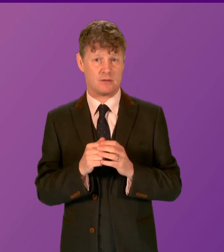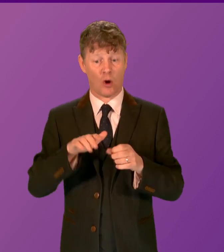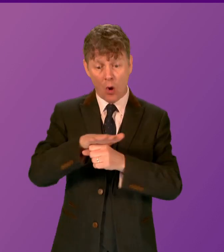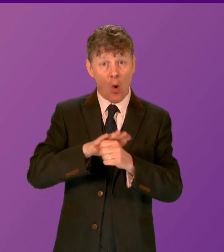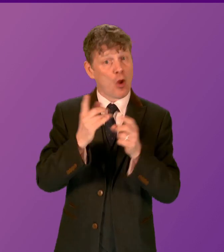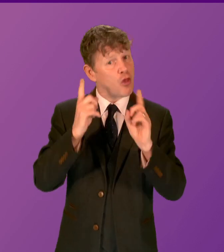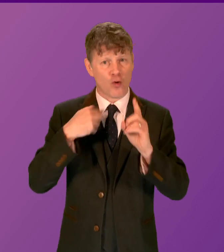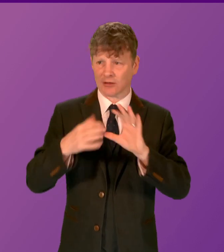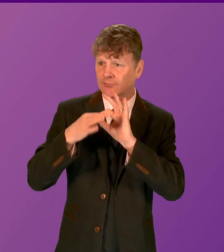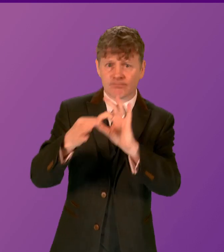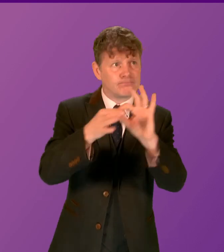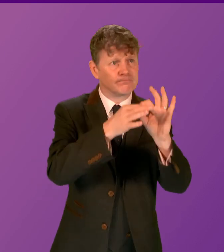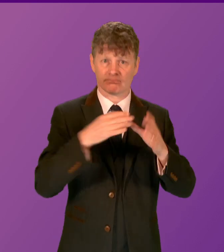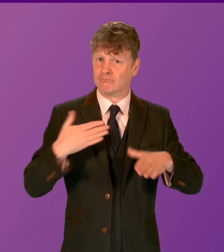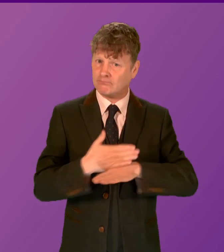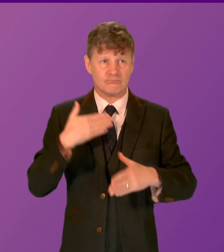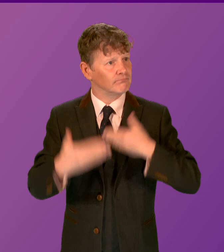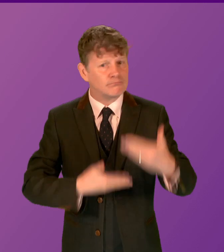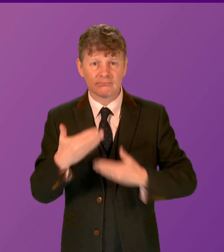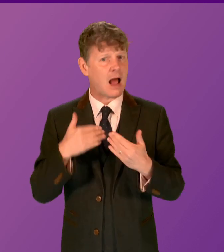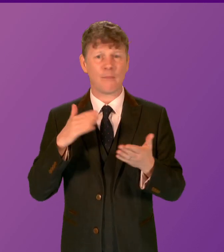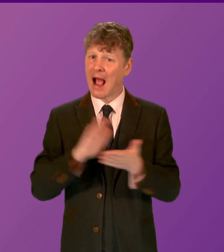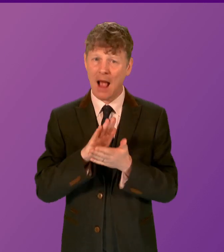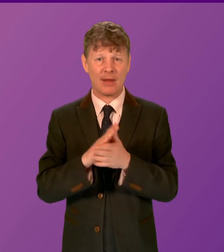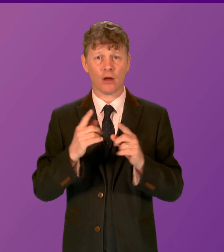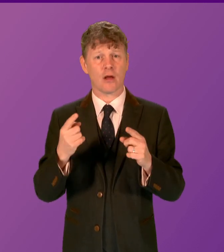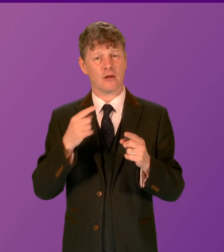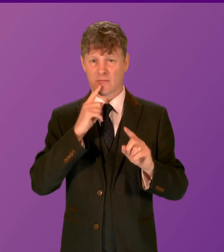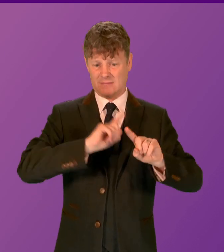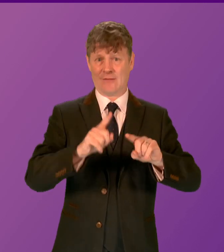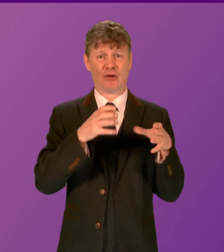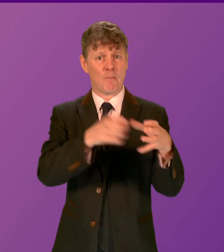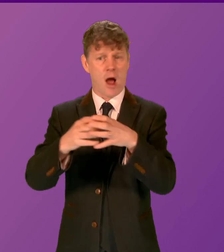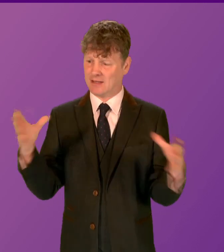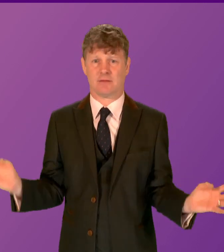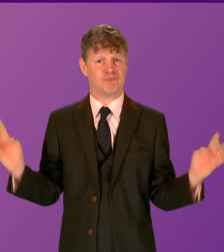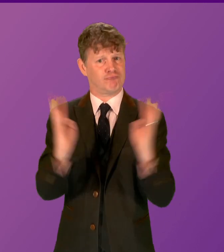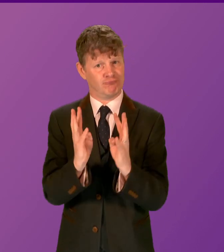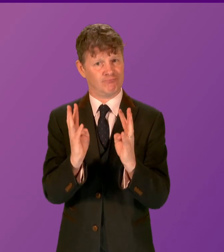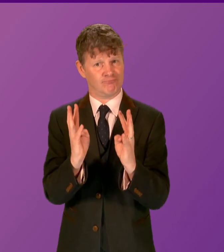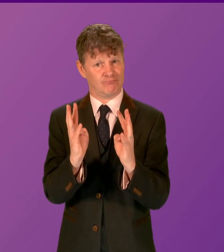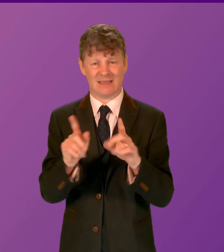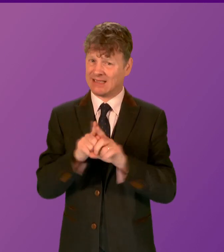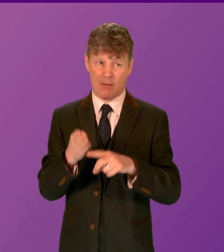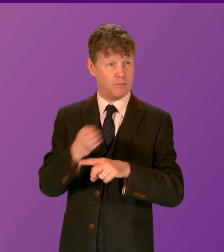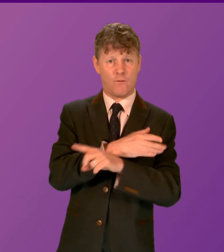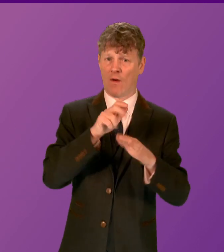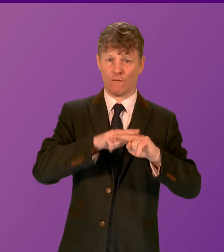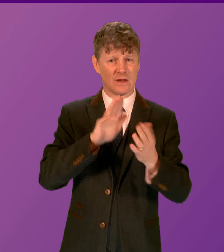Like my predecessor, I am happy to continue cross-party work, so that we can work collectively